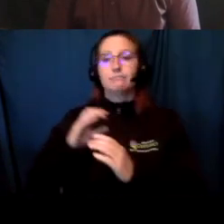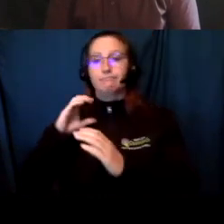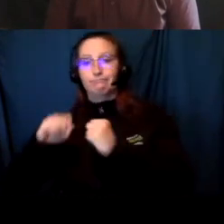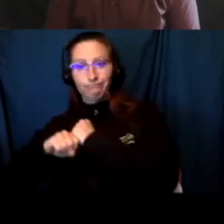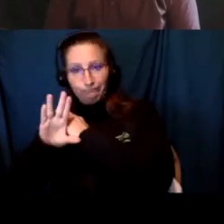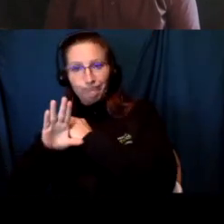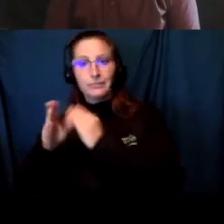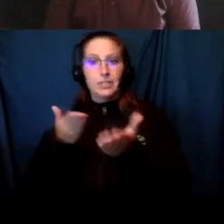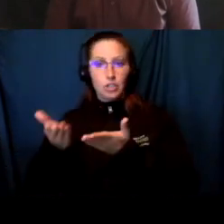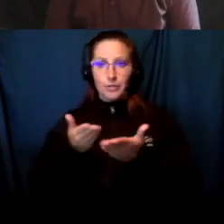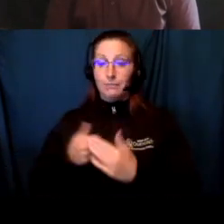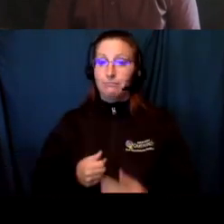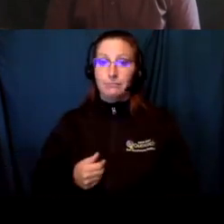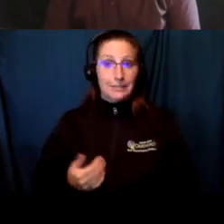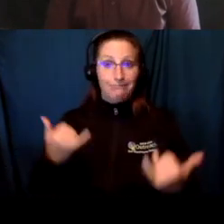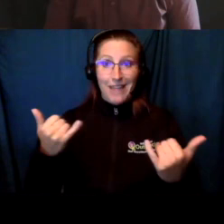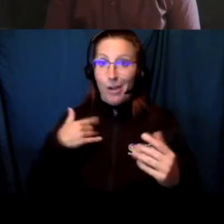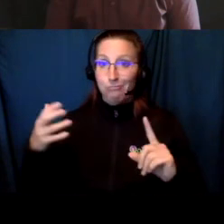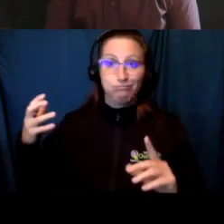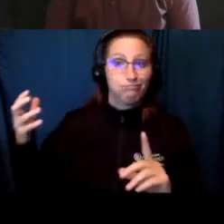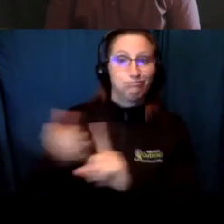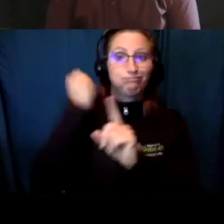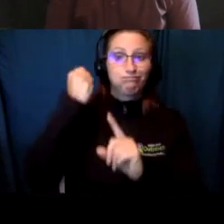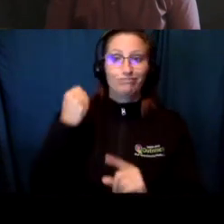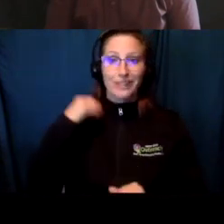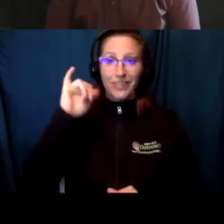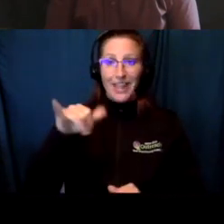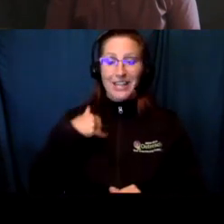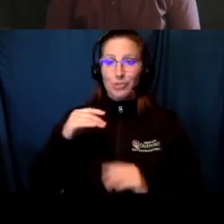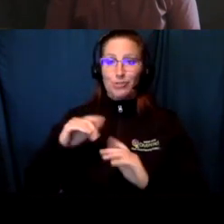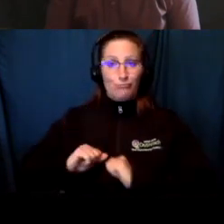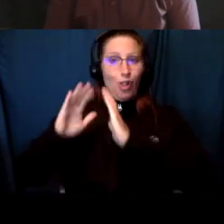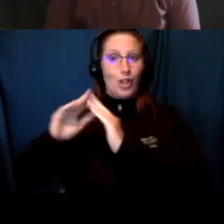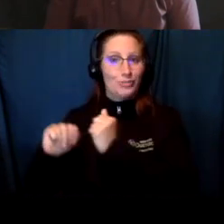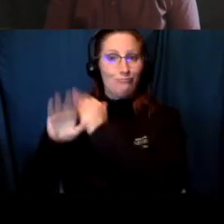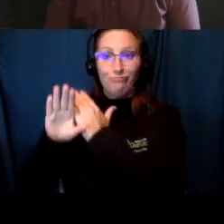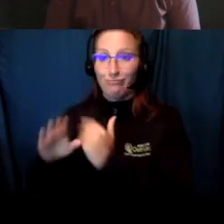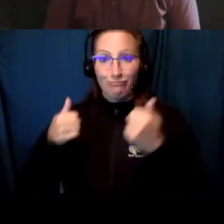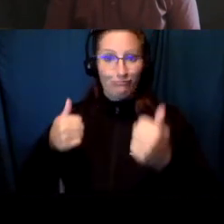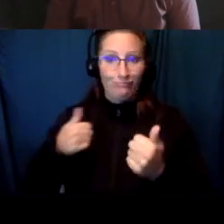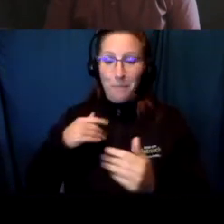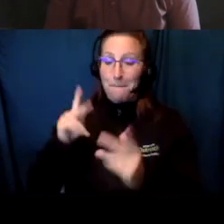what better time than during COVID19 to launch tele intervention.Sso we are working